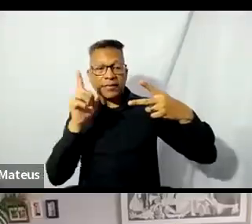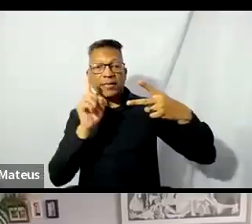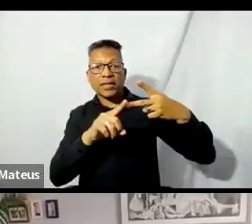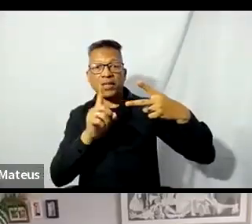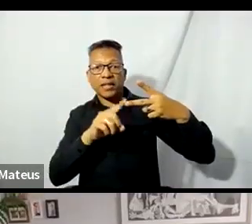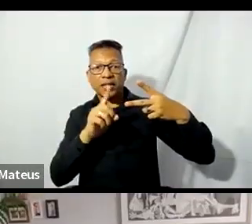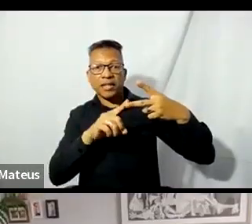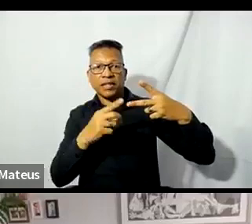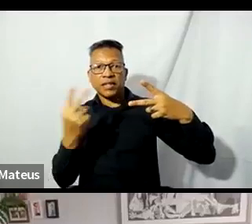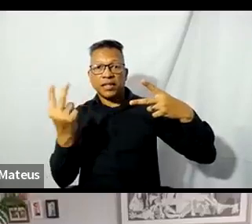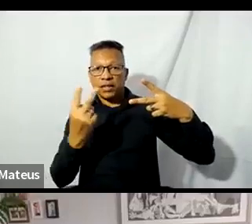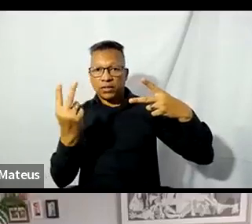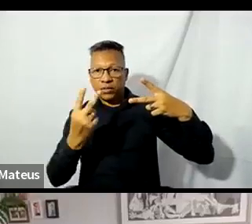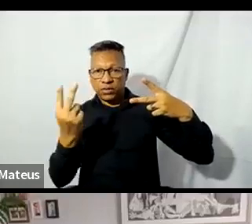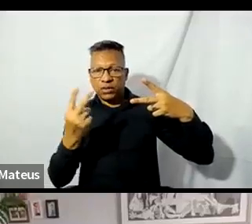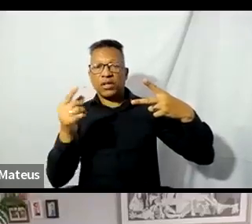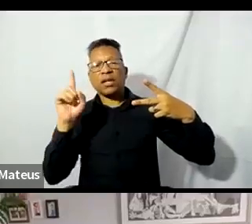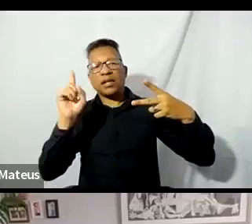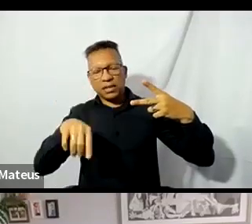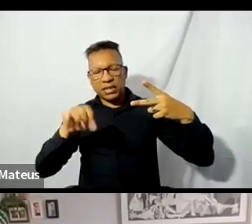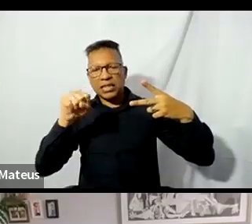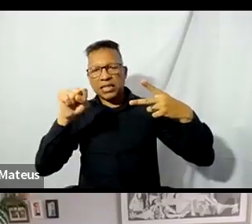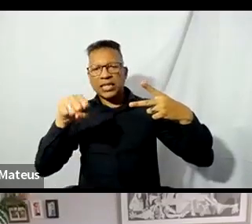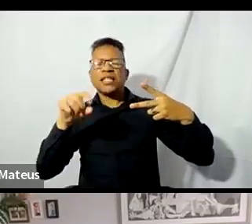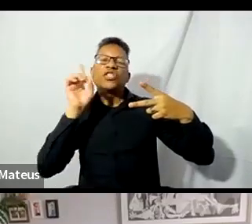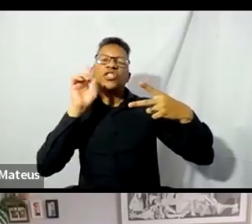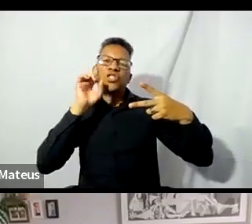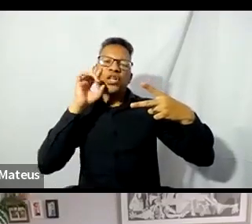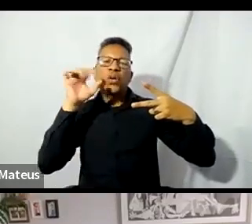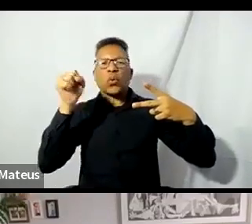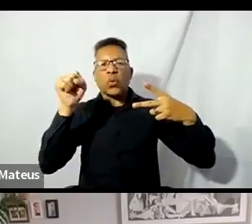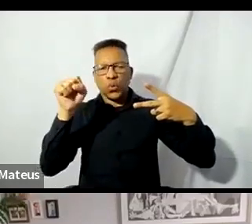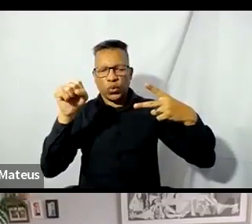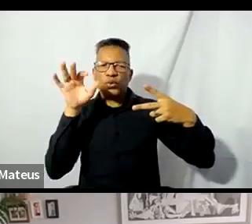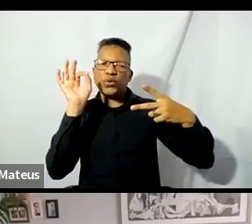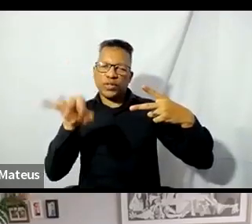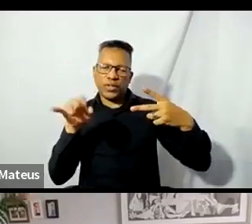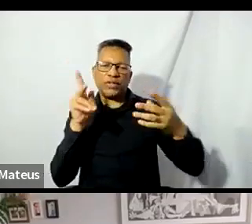It is in the second, Thursday, Thursday doubling nd no in 2 days. I am in days.